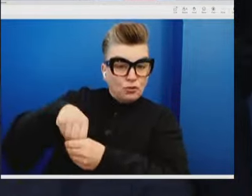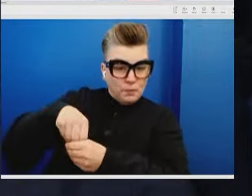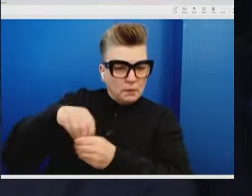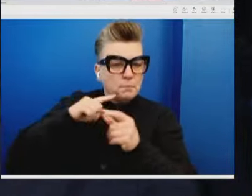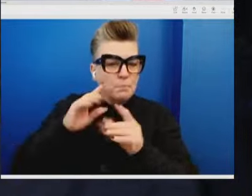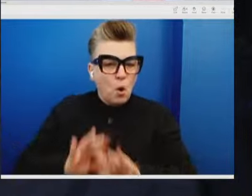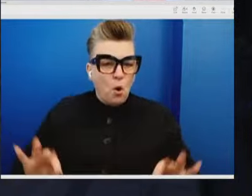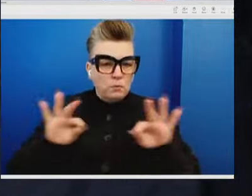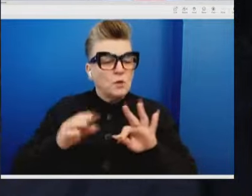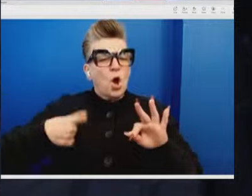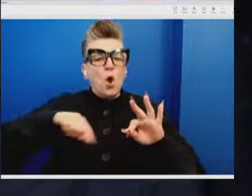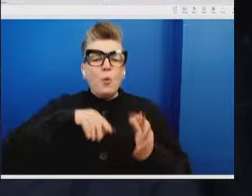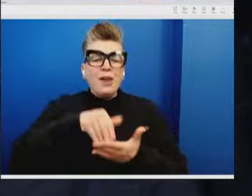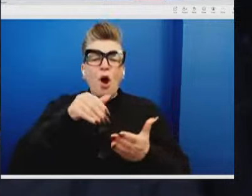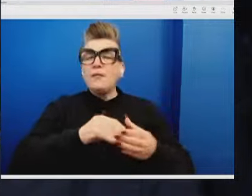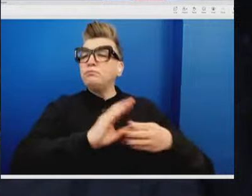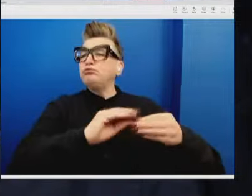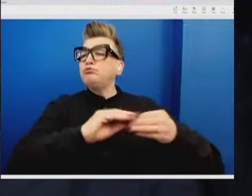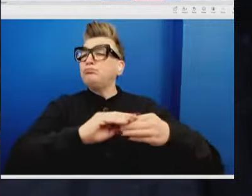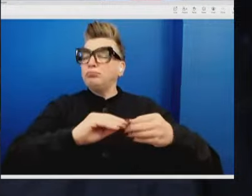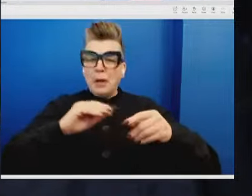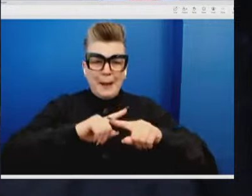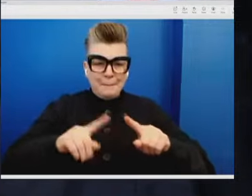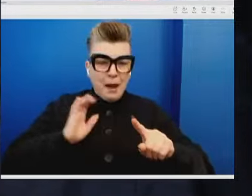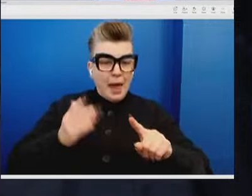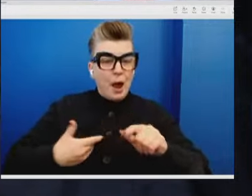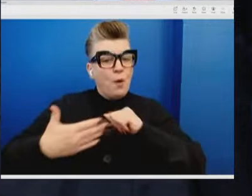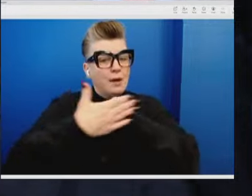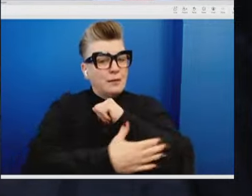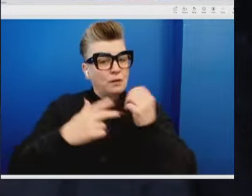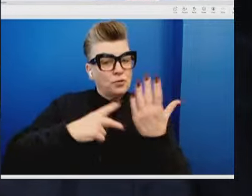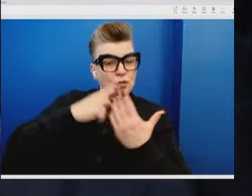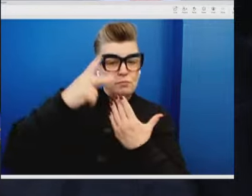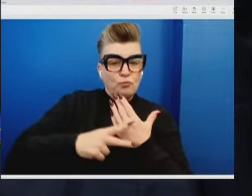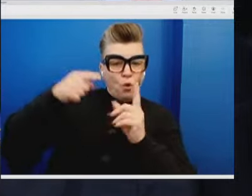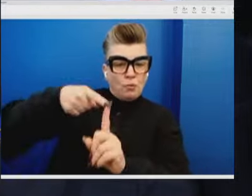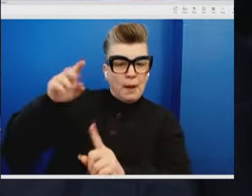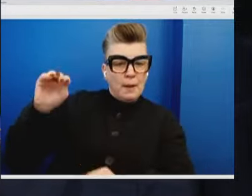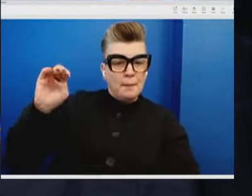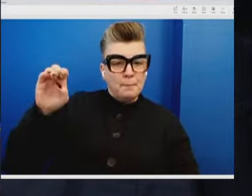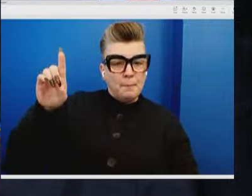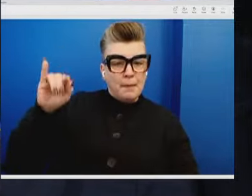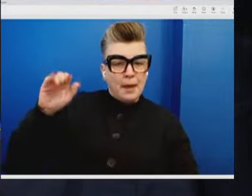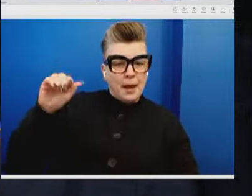but our nation's program around Medicaid was supposed to be a path to prosperity. It